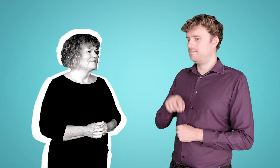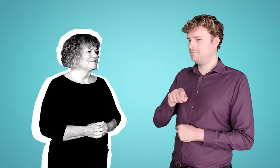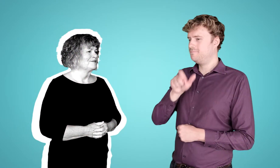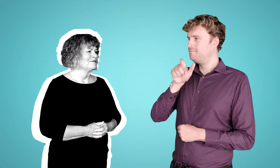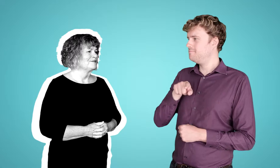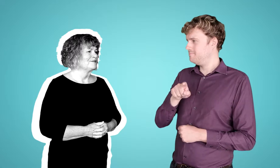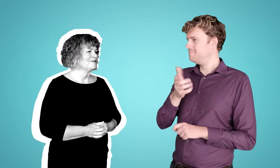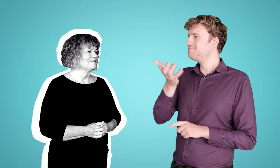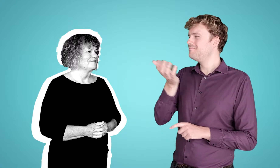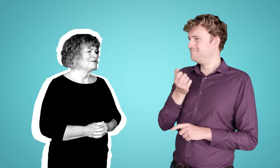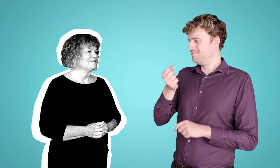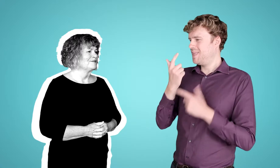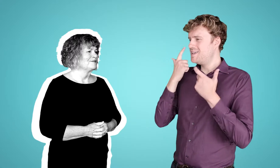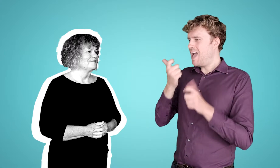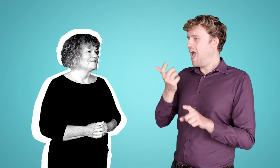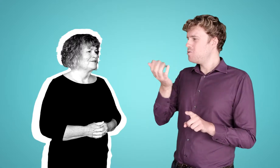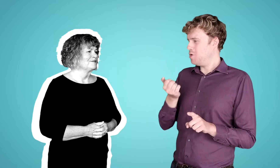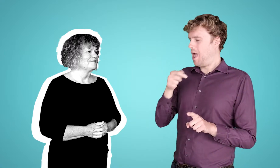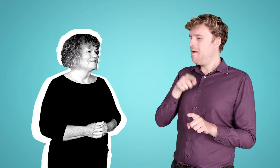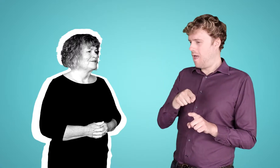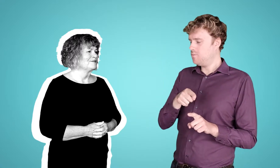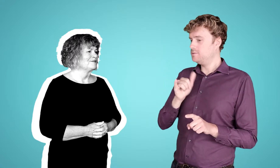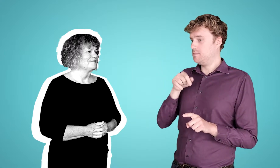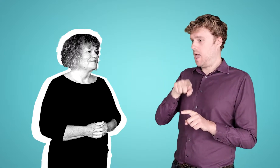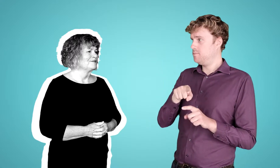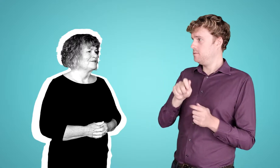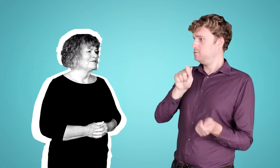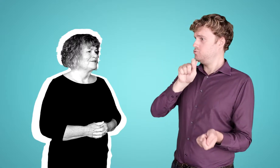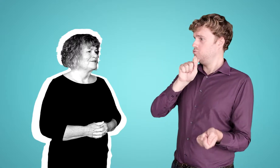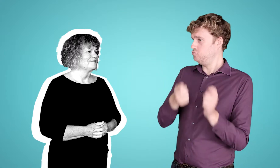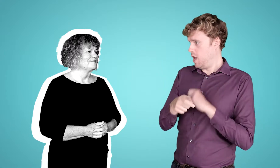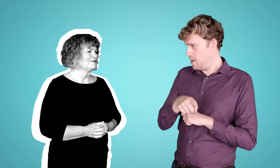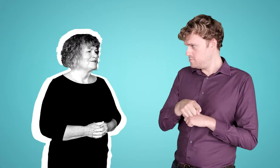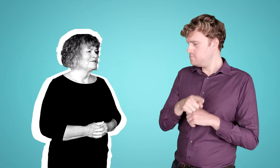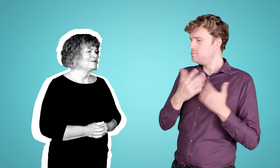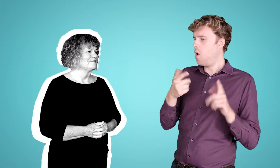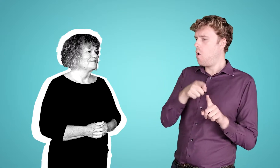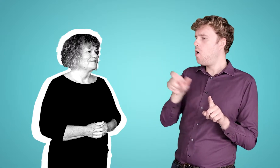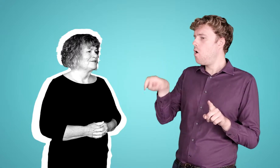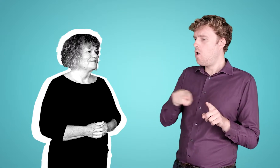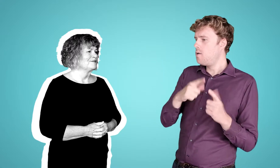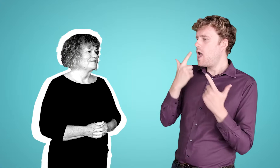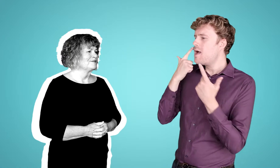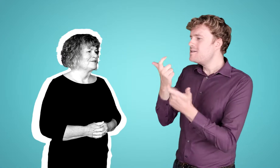If I apply for Carer’s Allowance and my circumstances change, or the circumstances of the person